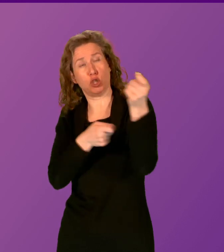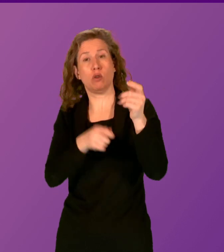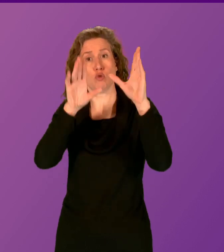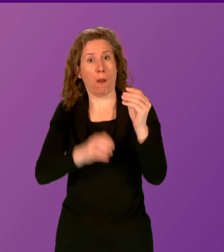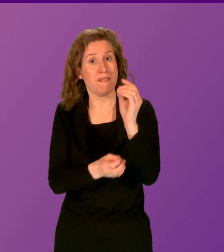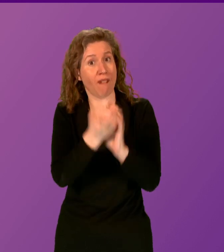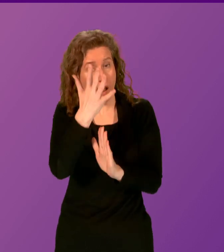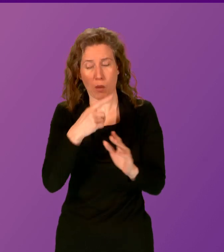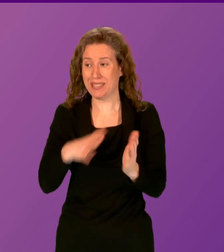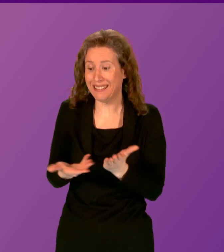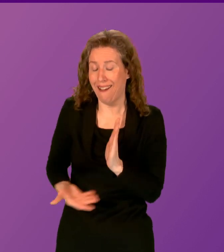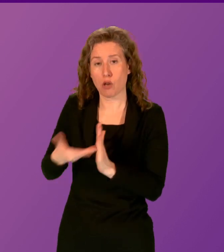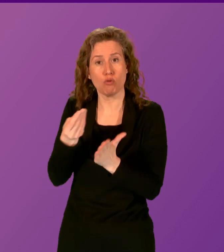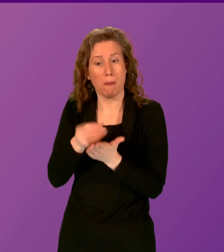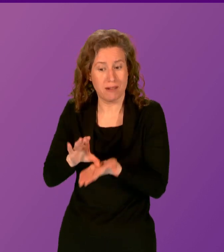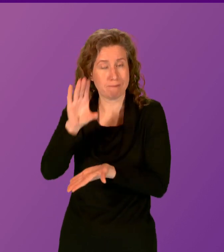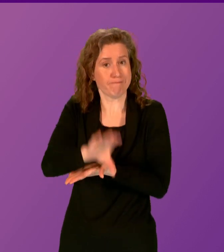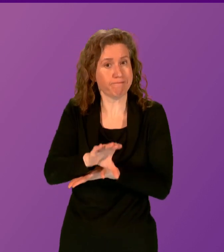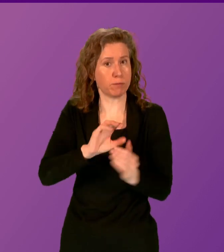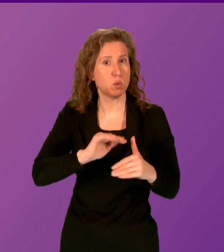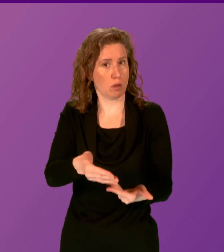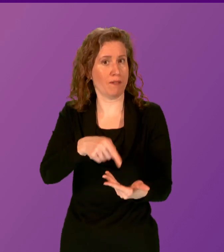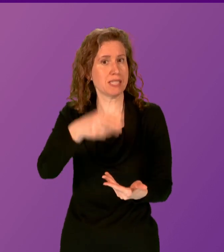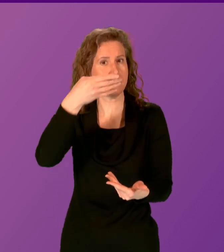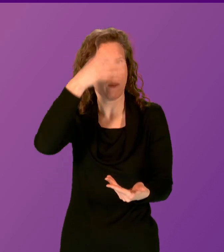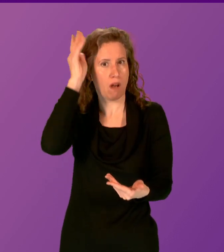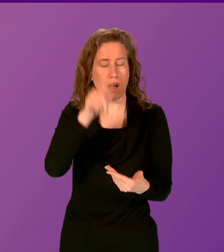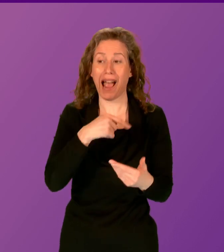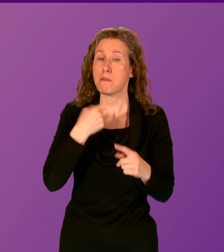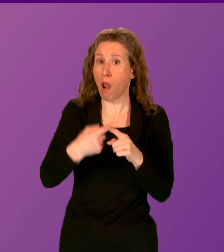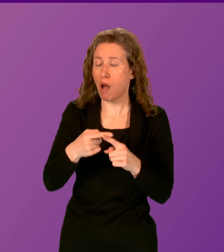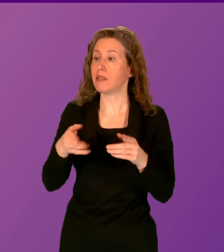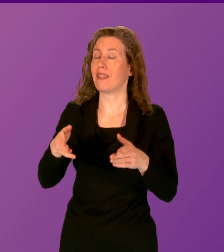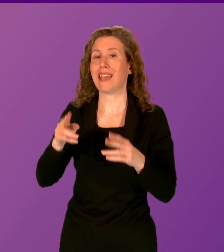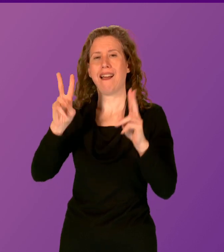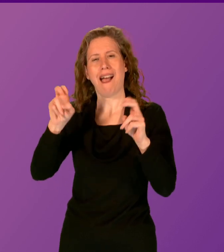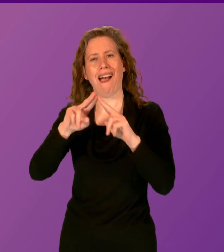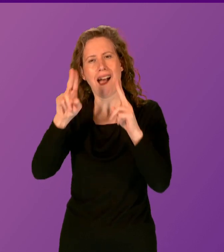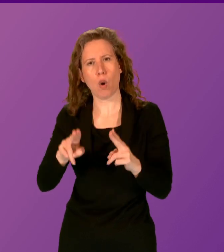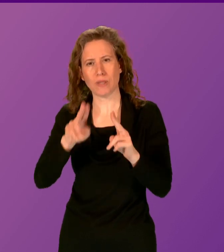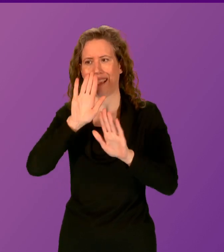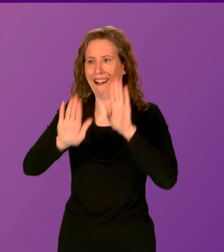in the budget, and that it is vital that the Housing Bill and the cladding remediation